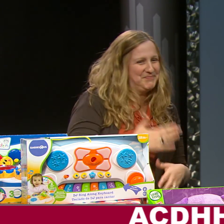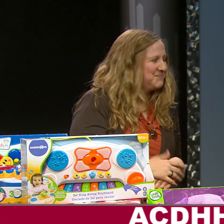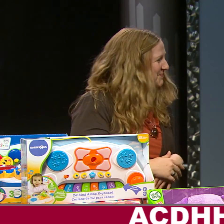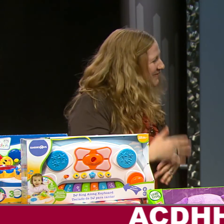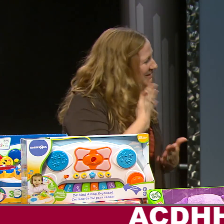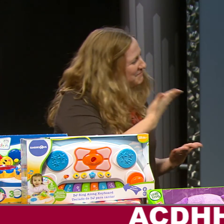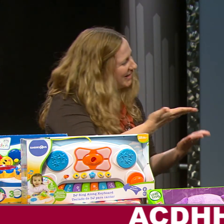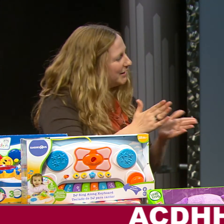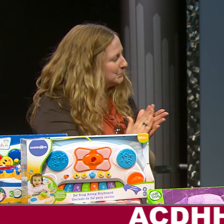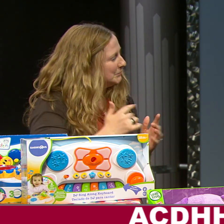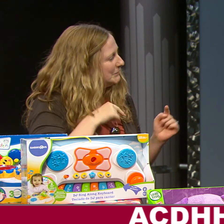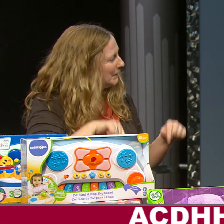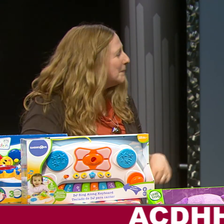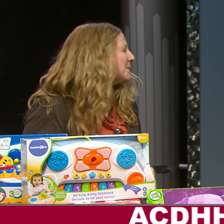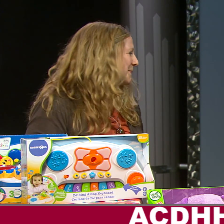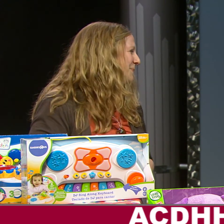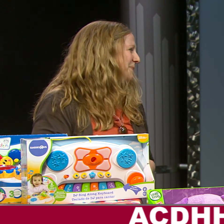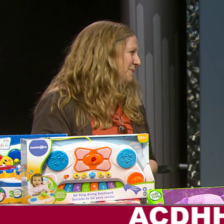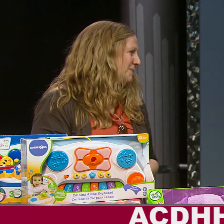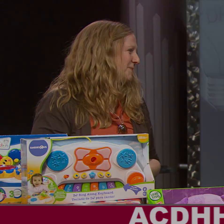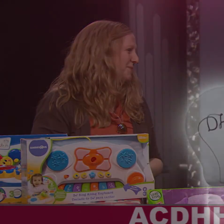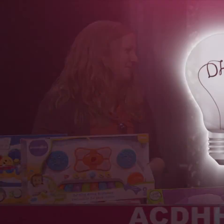Yes... thank you so much for having me here today!